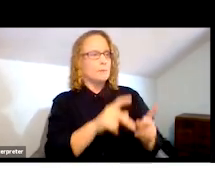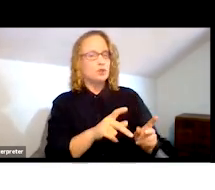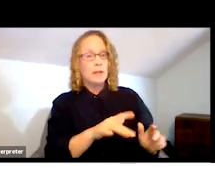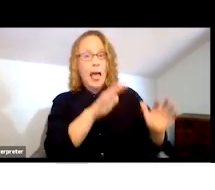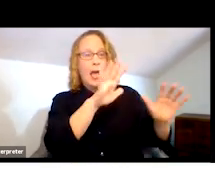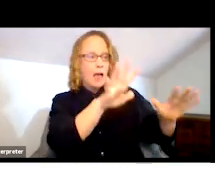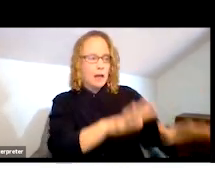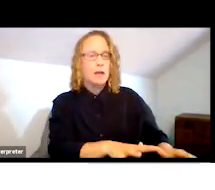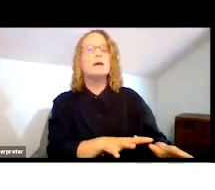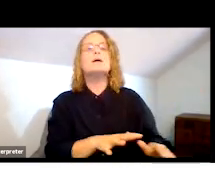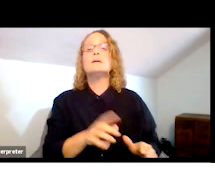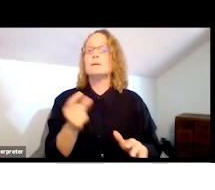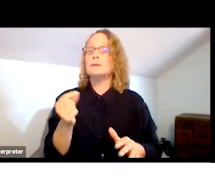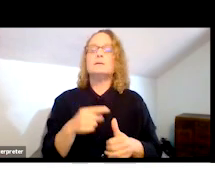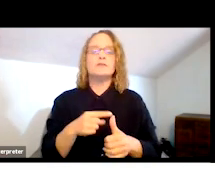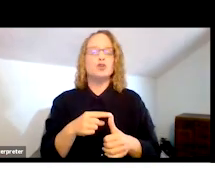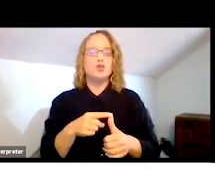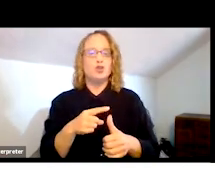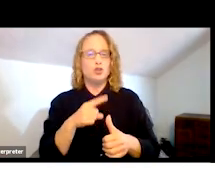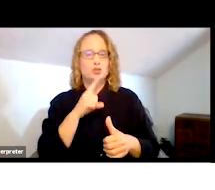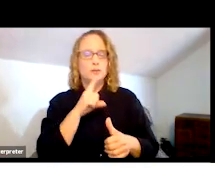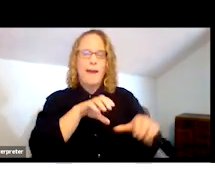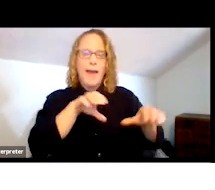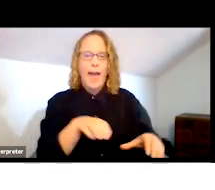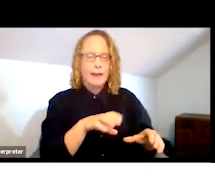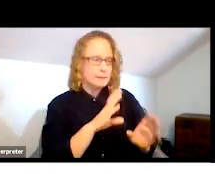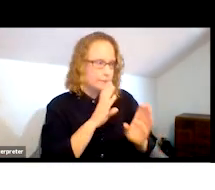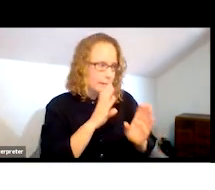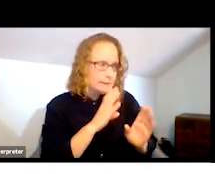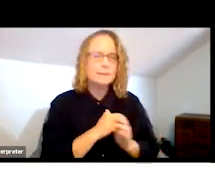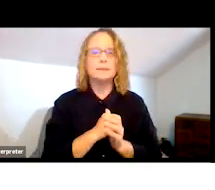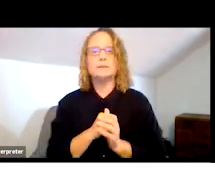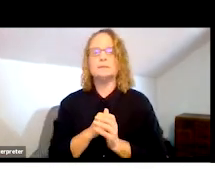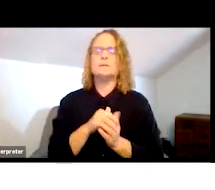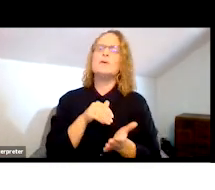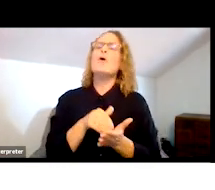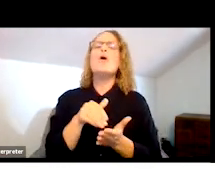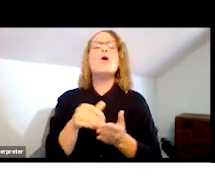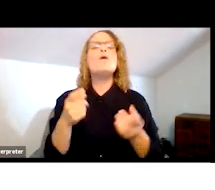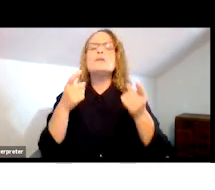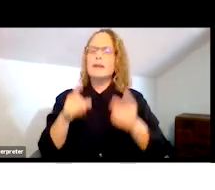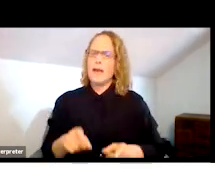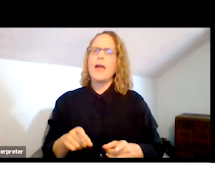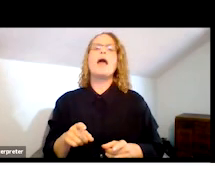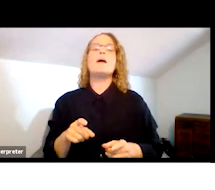So, talking about language, one specific skill that we can do too,